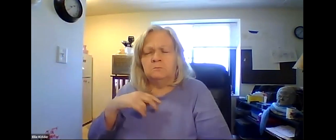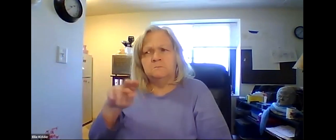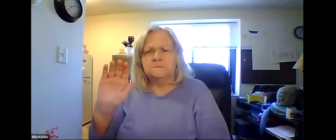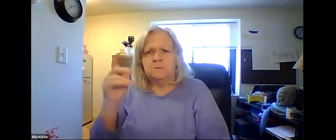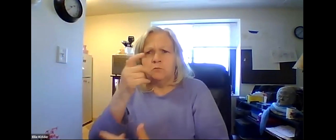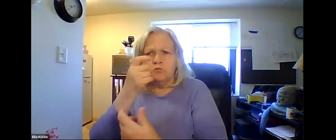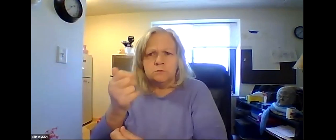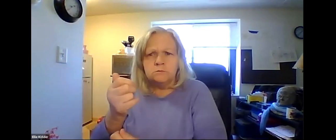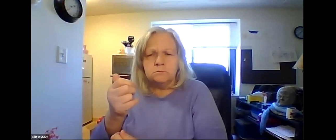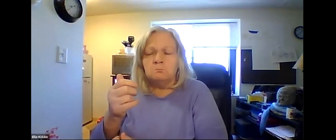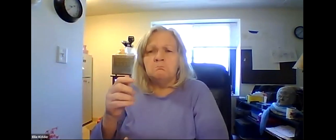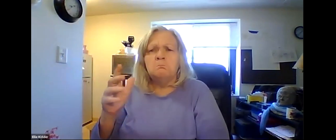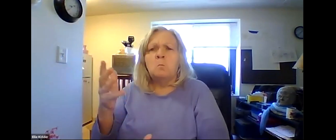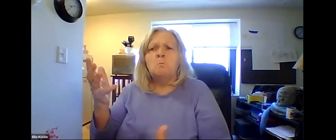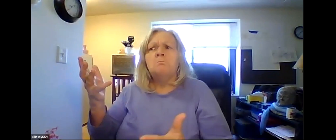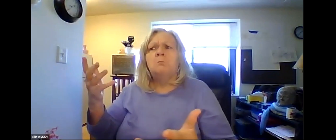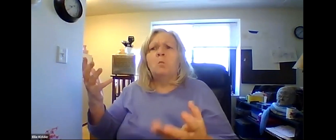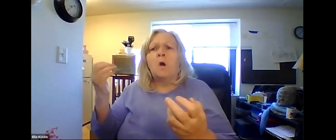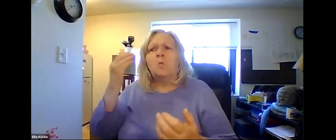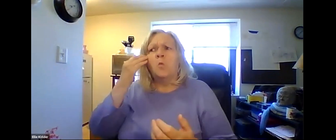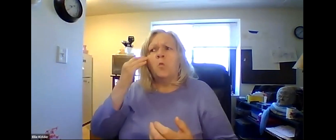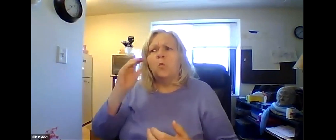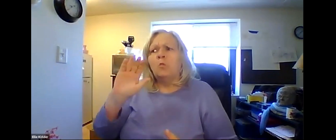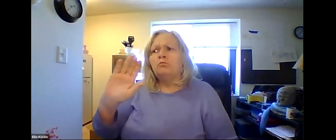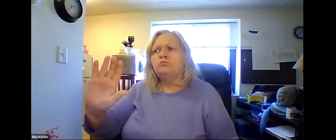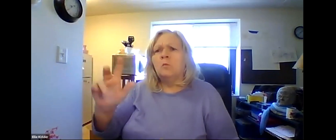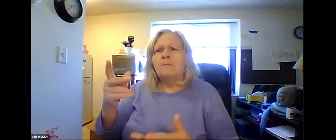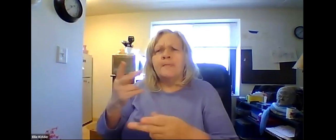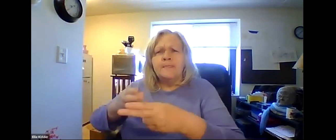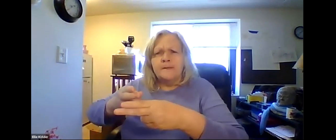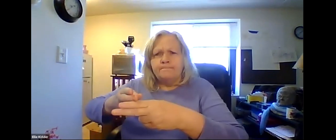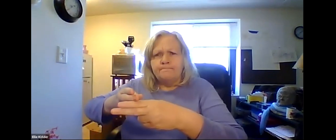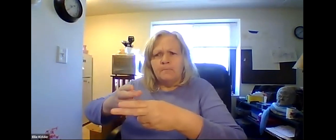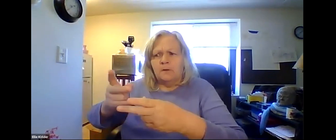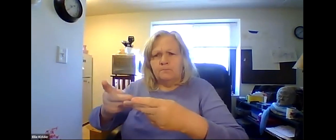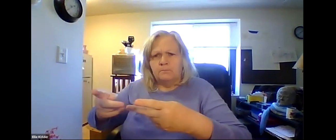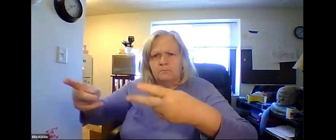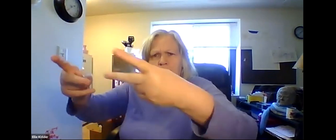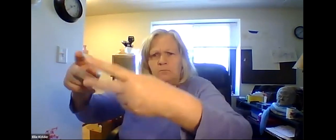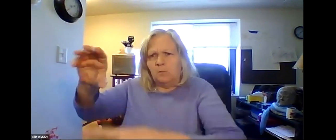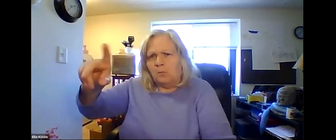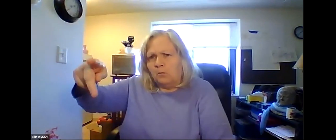Where she was there. And I'm -- I am rather interested. So I would like to know, what is the name of that